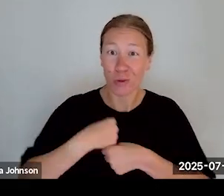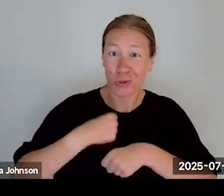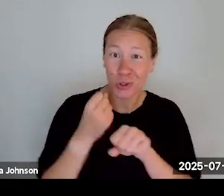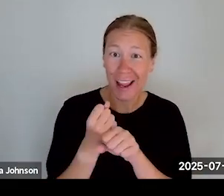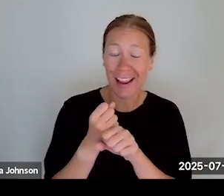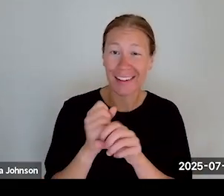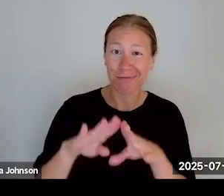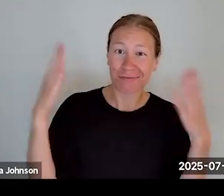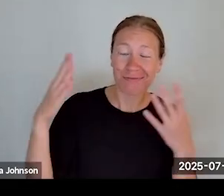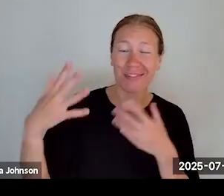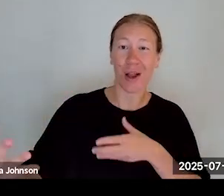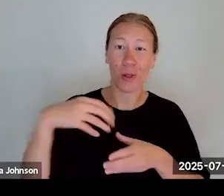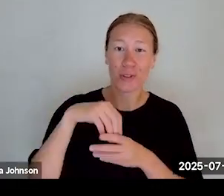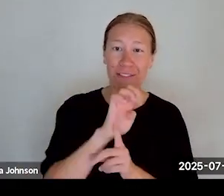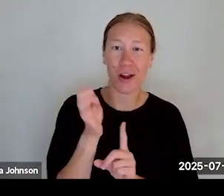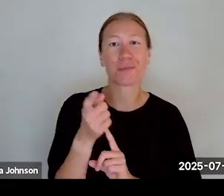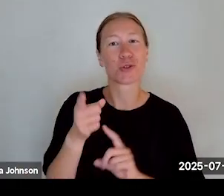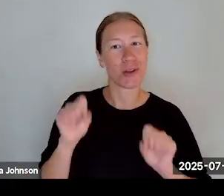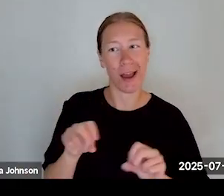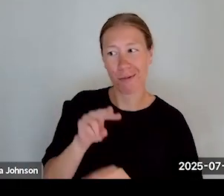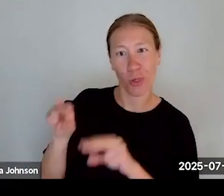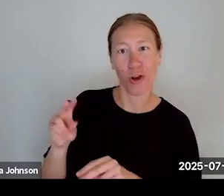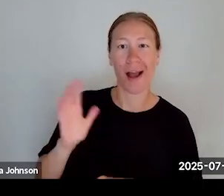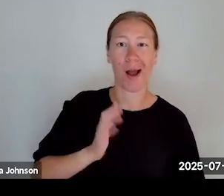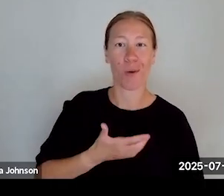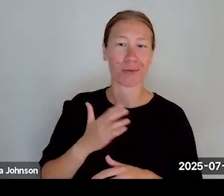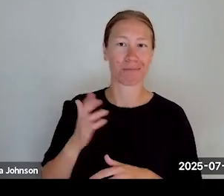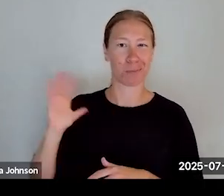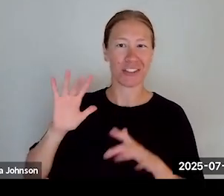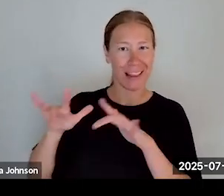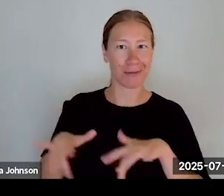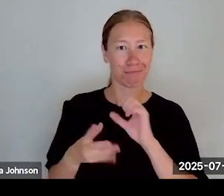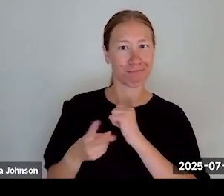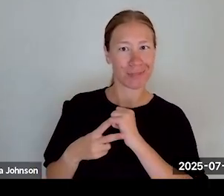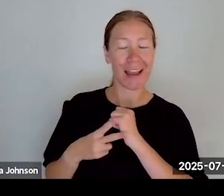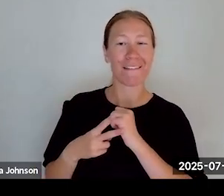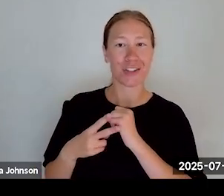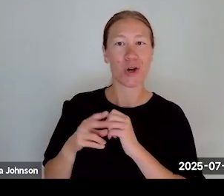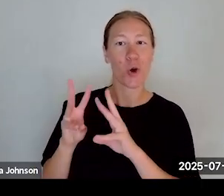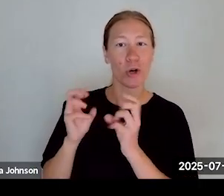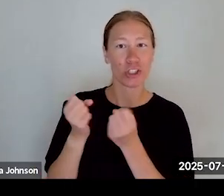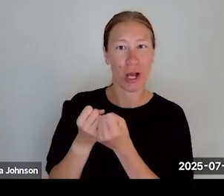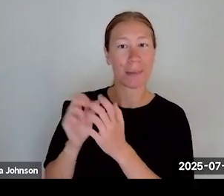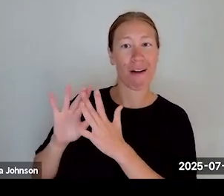you can view our previously recorded workshops that are online and in our ongoing series of workshops as well.